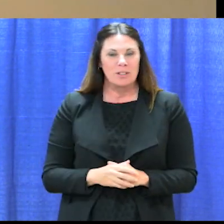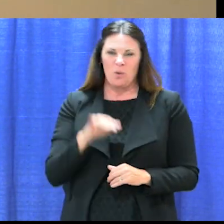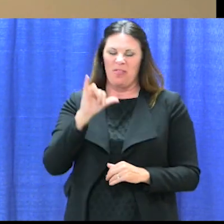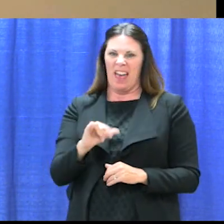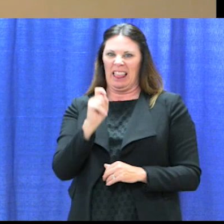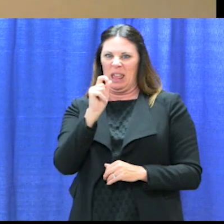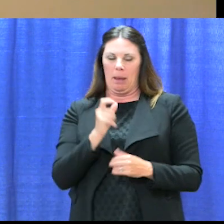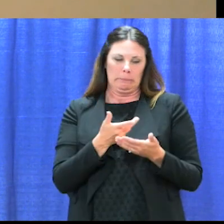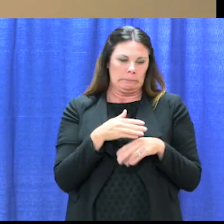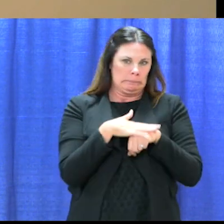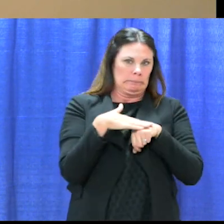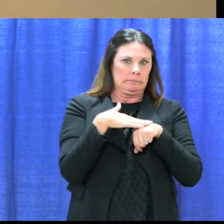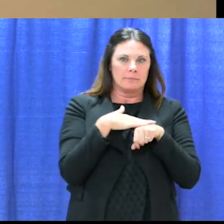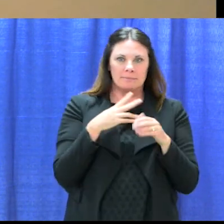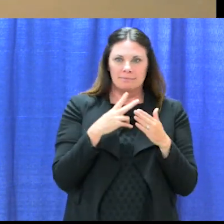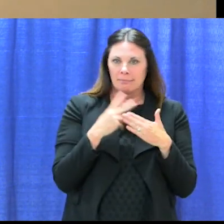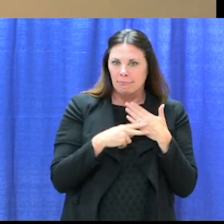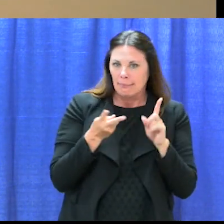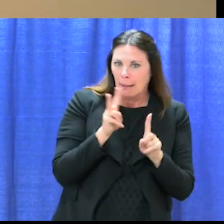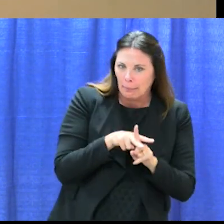I'm happy to answer any specific questions that you have.